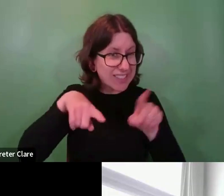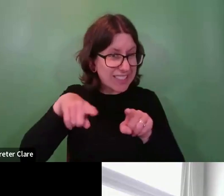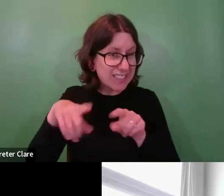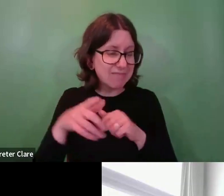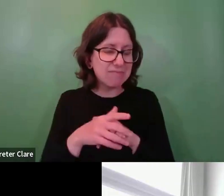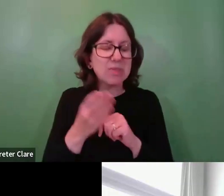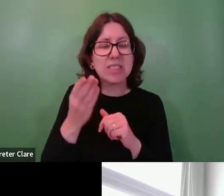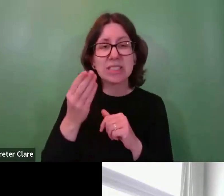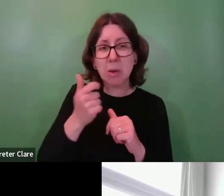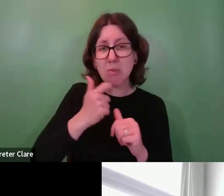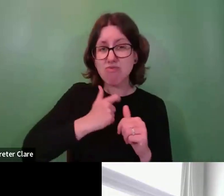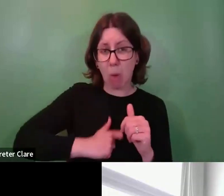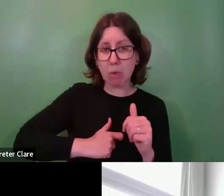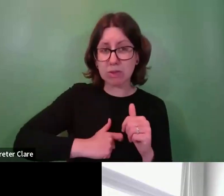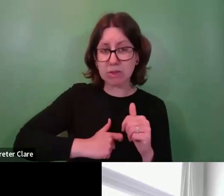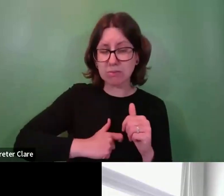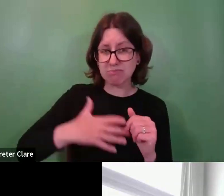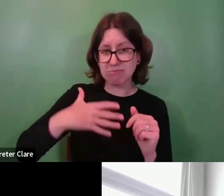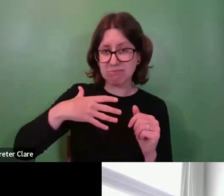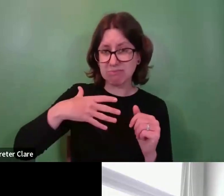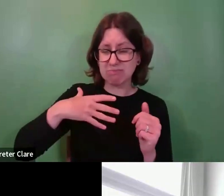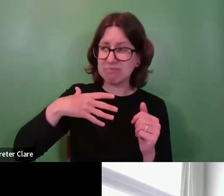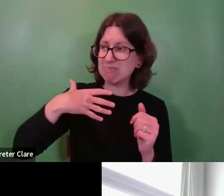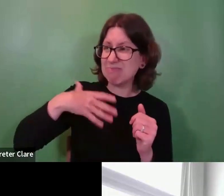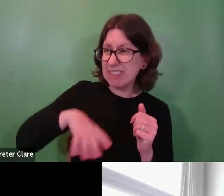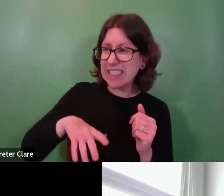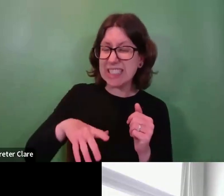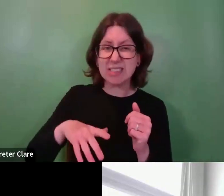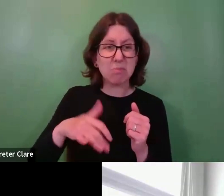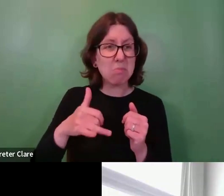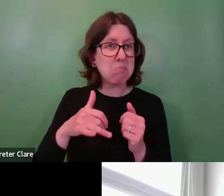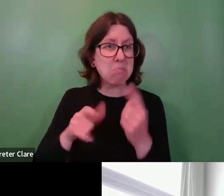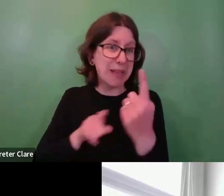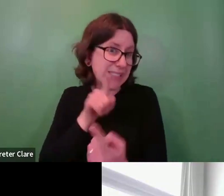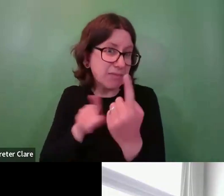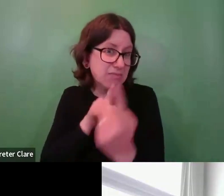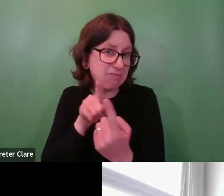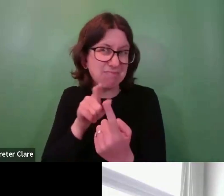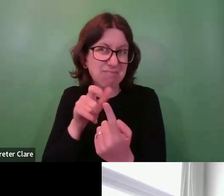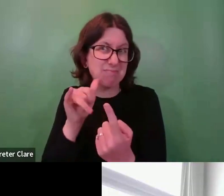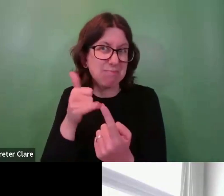roles might require you to do a meeting once every three months.